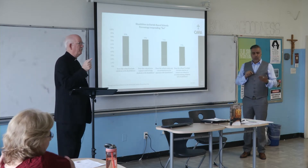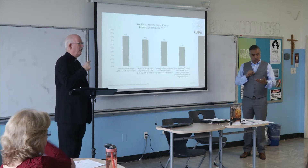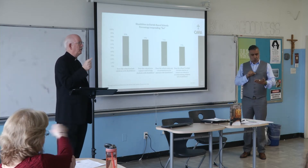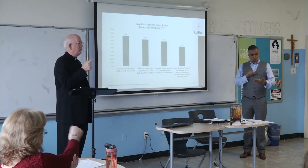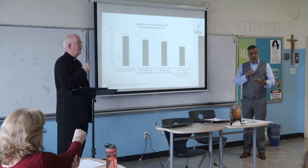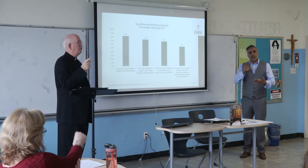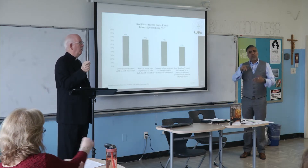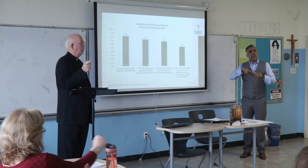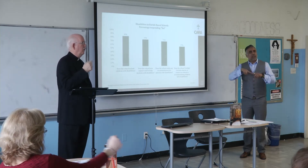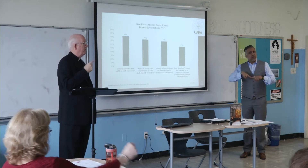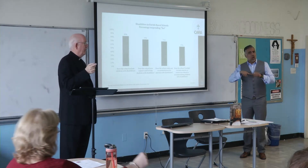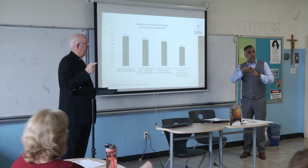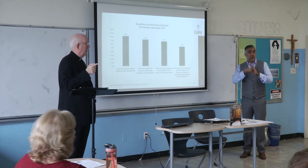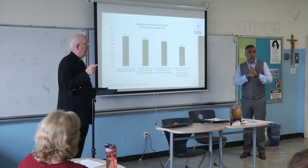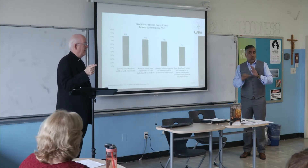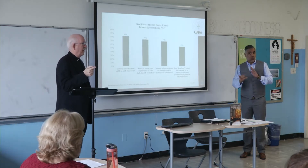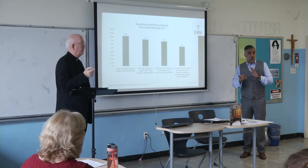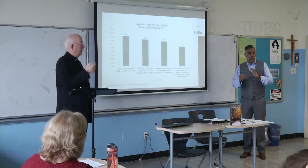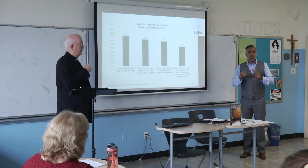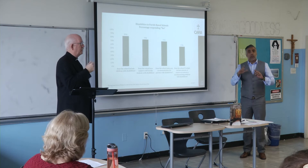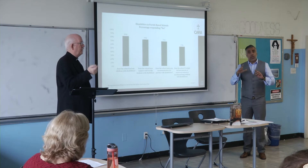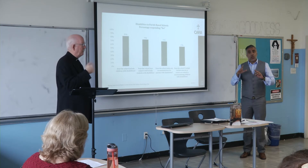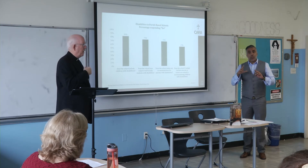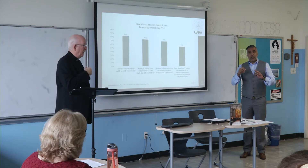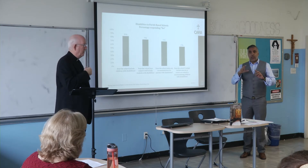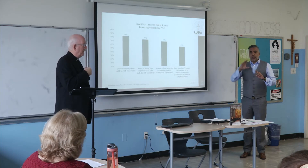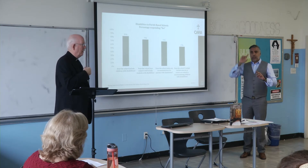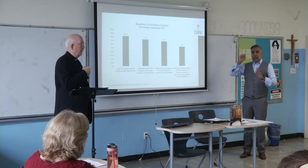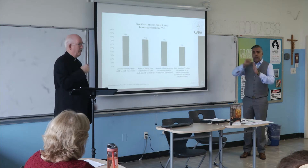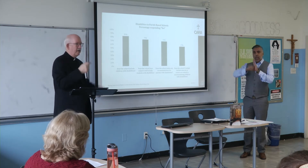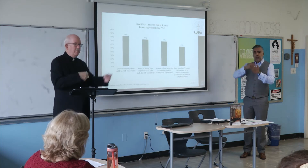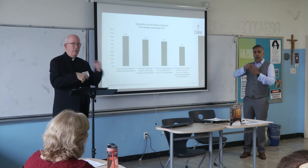depending what state you live in, that can be direct state money that can be